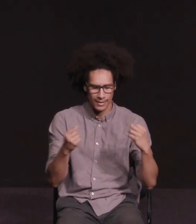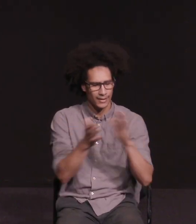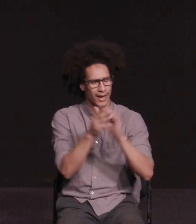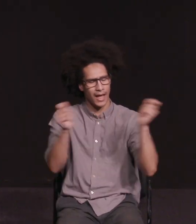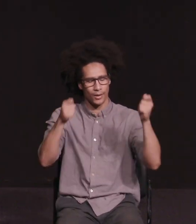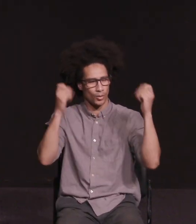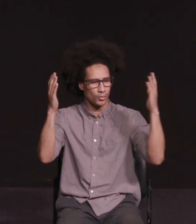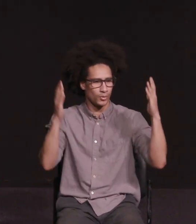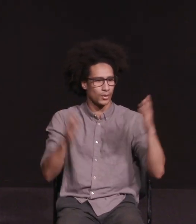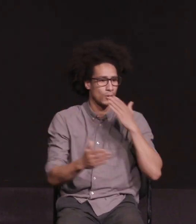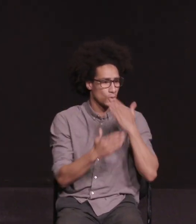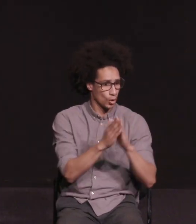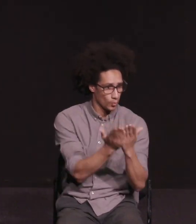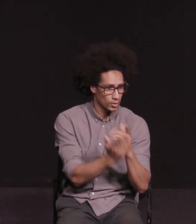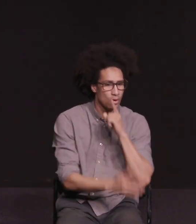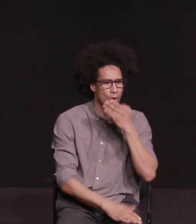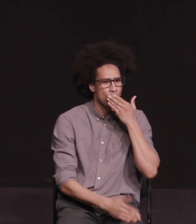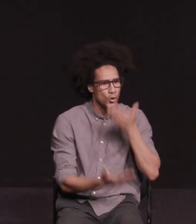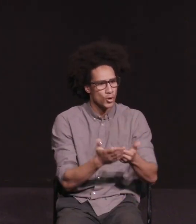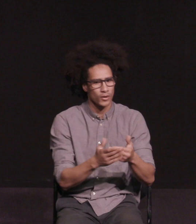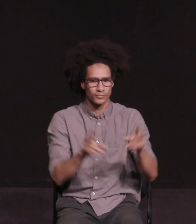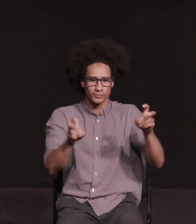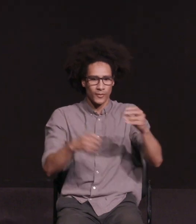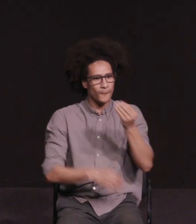Good books are good nutrition.